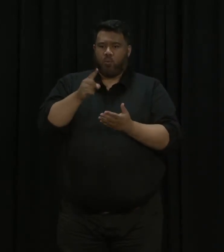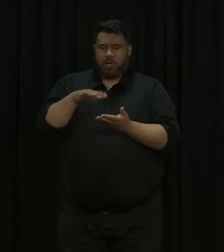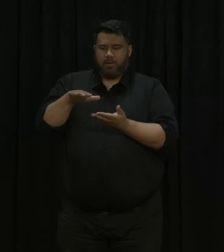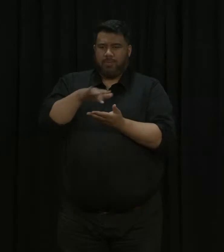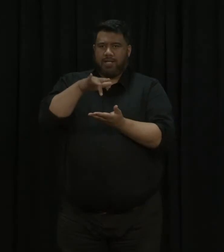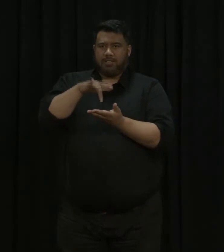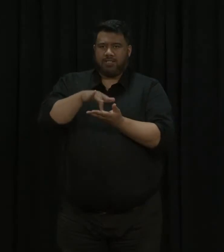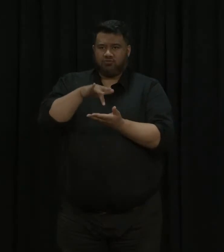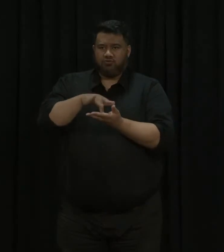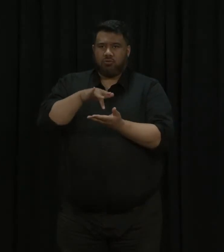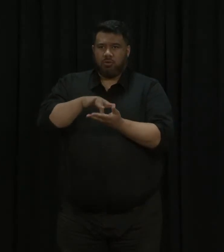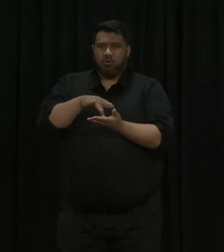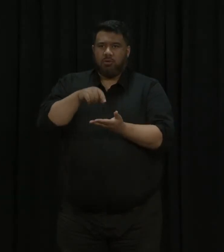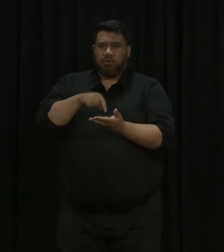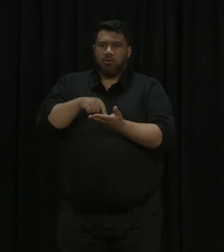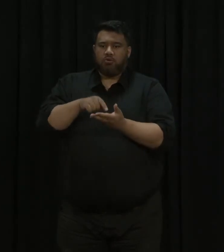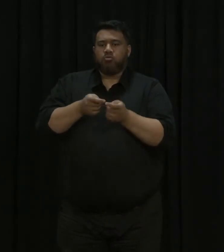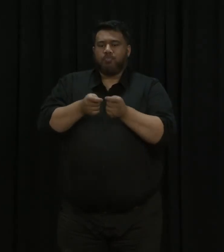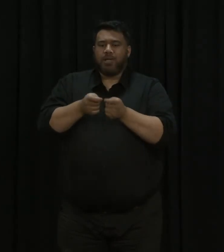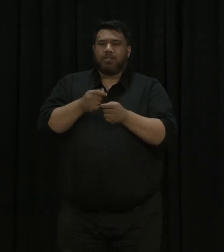the best way to manage this